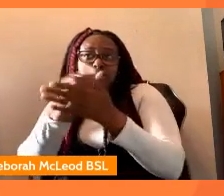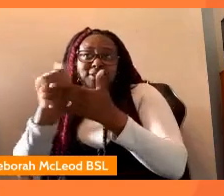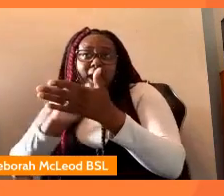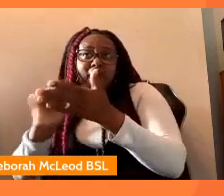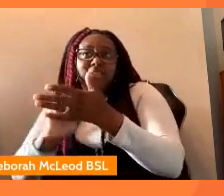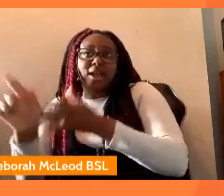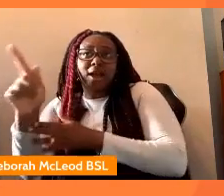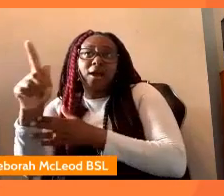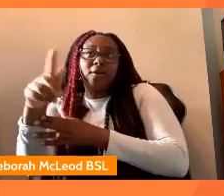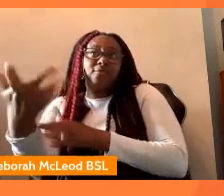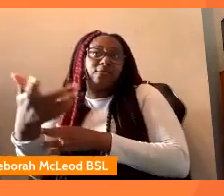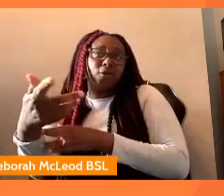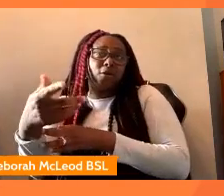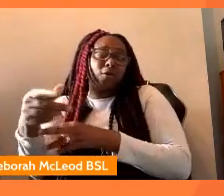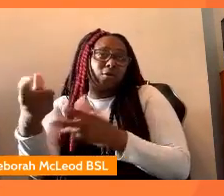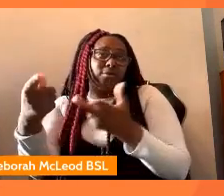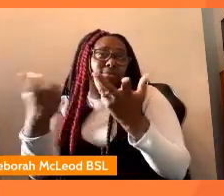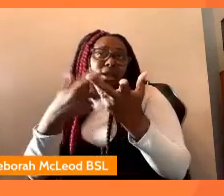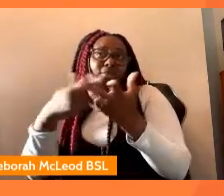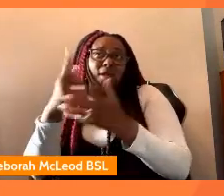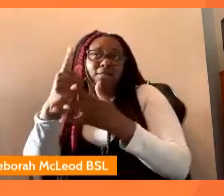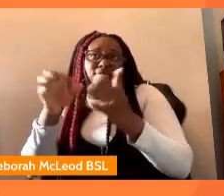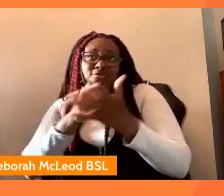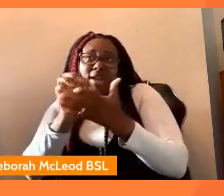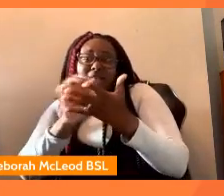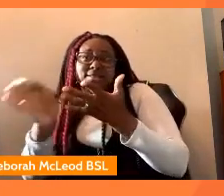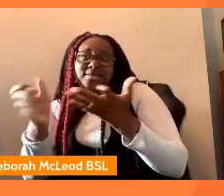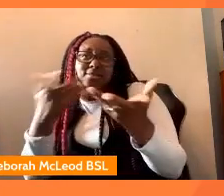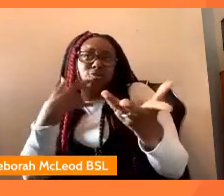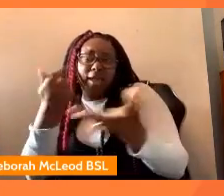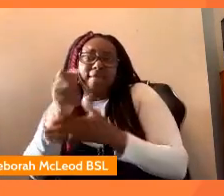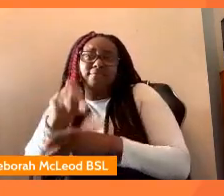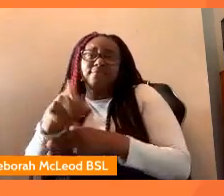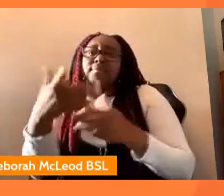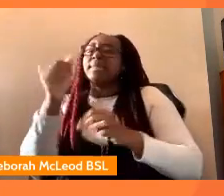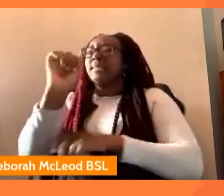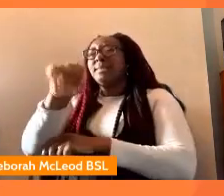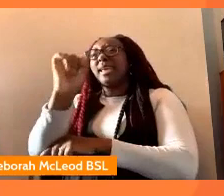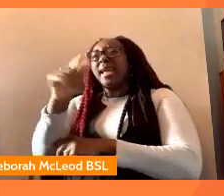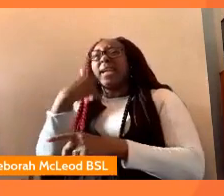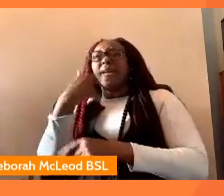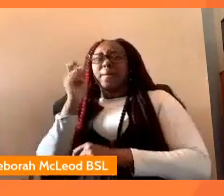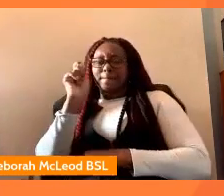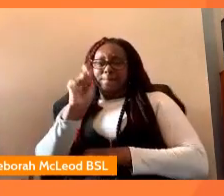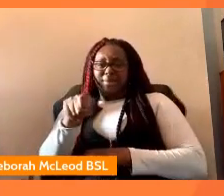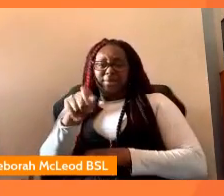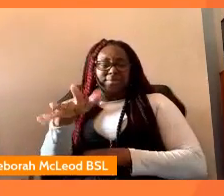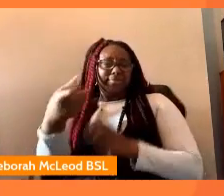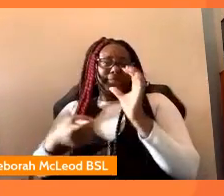I used Midjourney to create all of my pitch decks, so it's already happening.